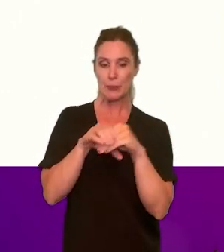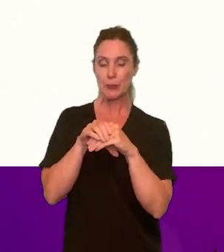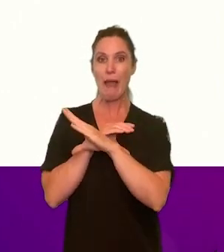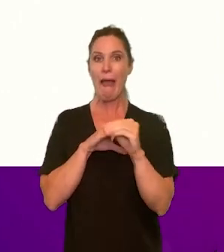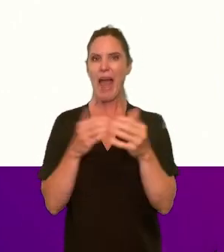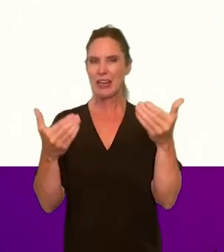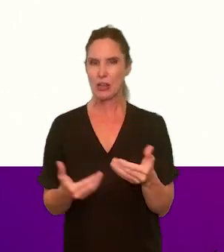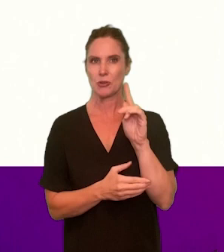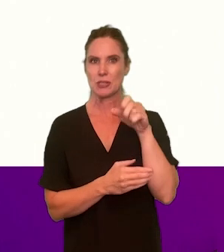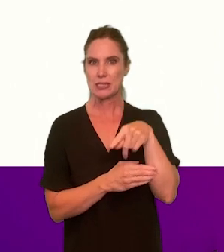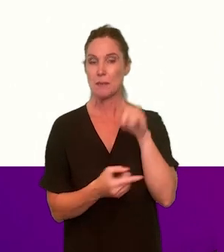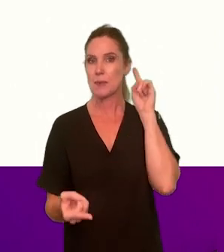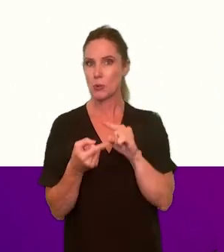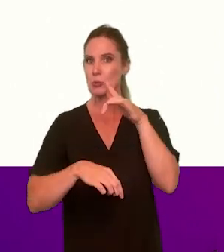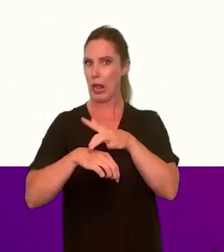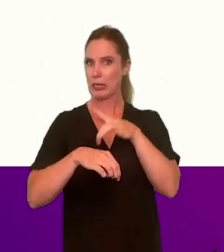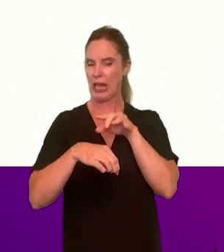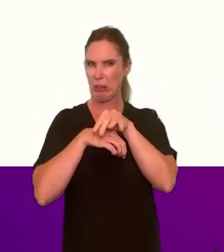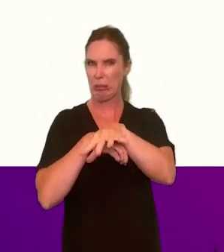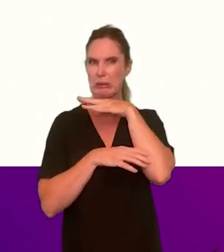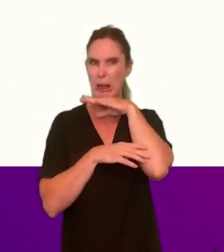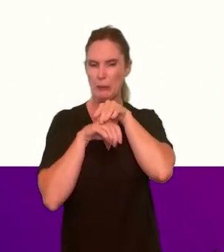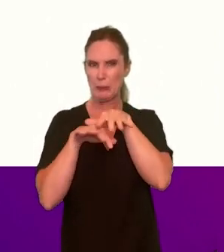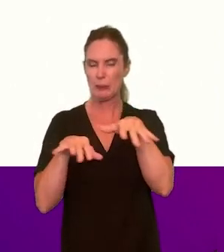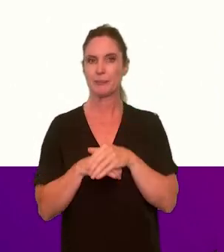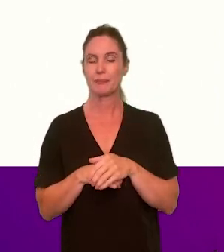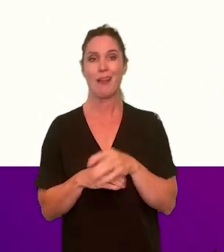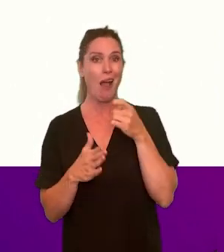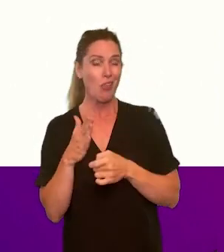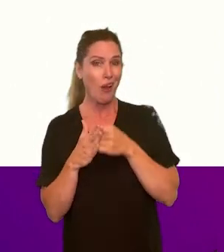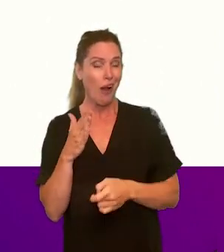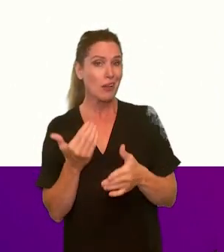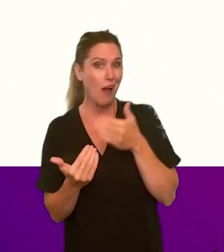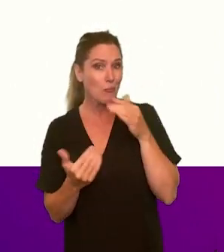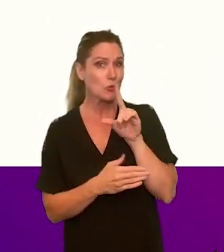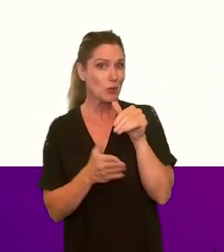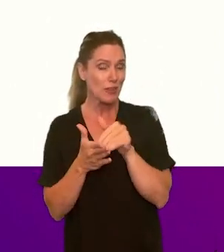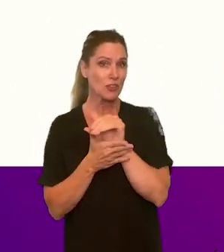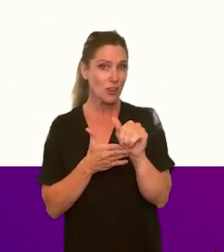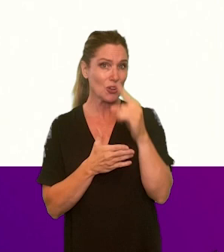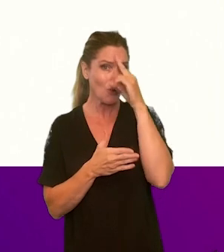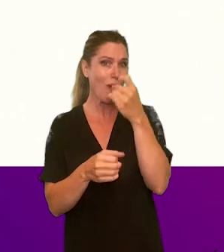that reduce contact contamination. Because they cost almost $20,000 for an annual supply,